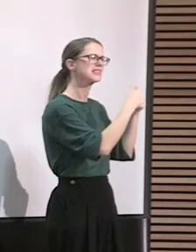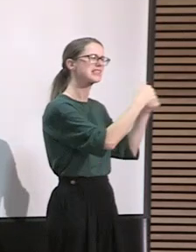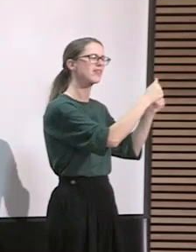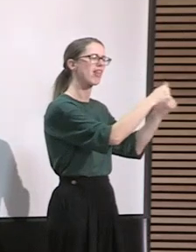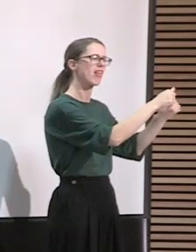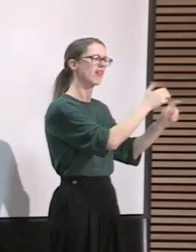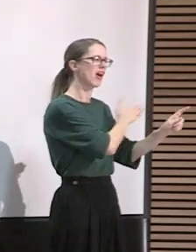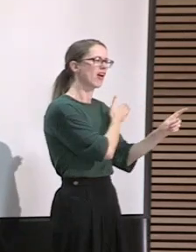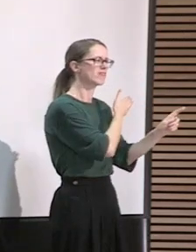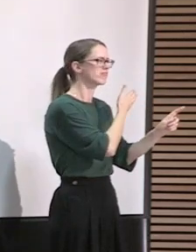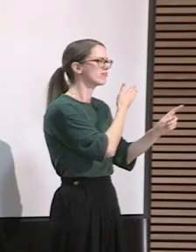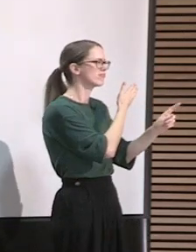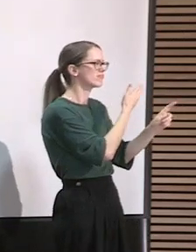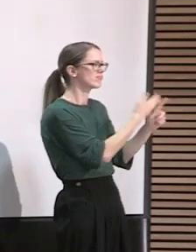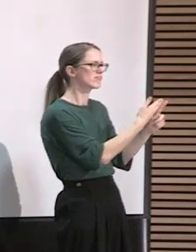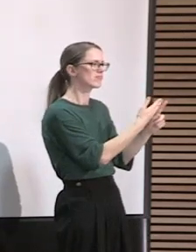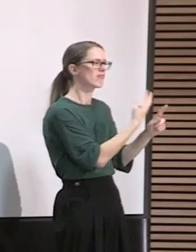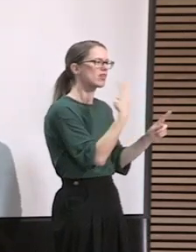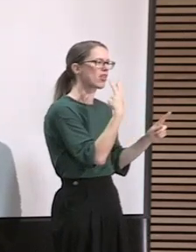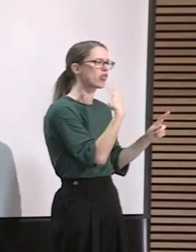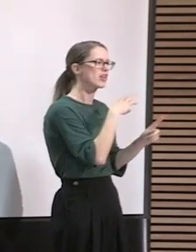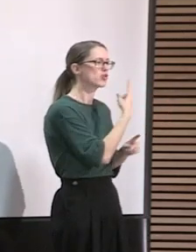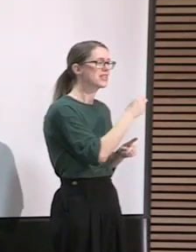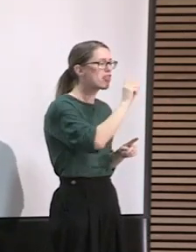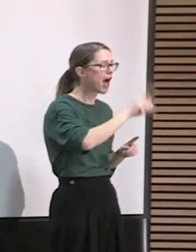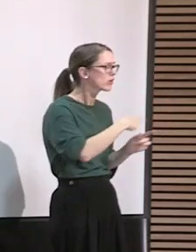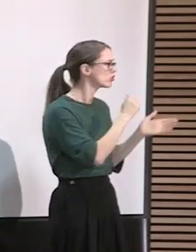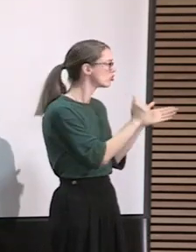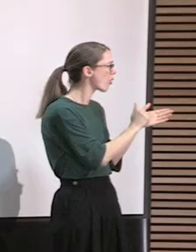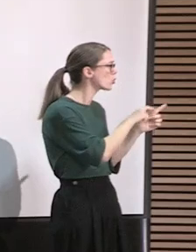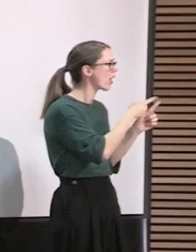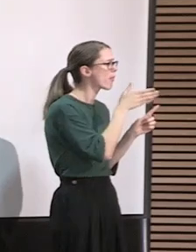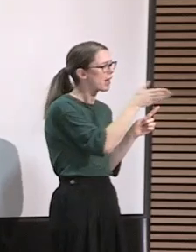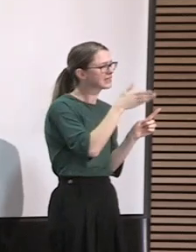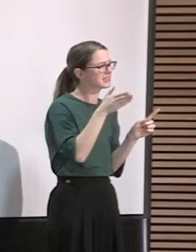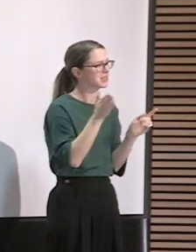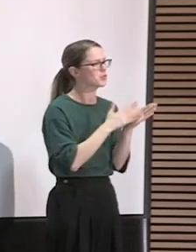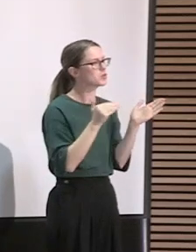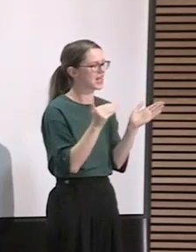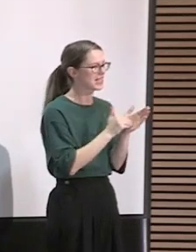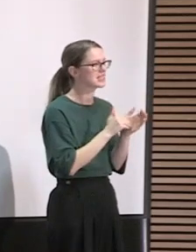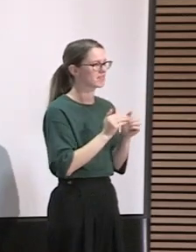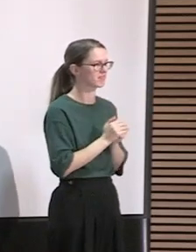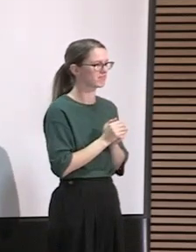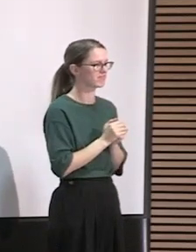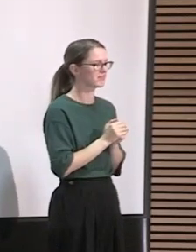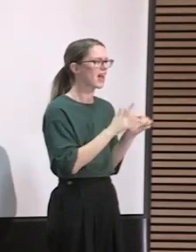train to work or to school. QR codes have been successfully